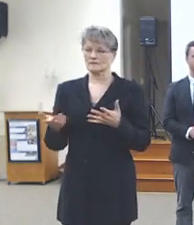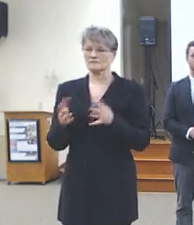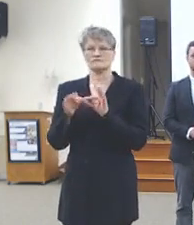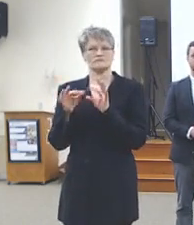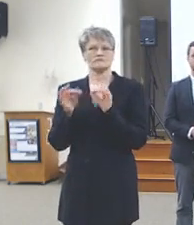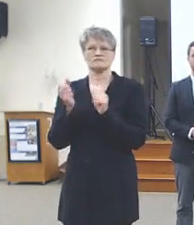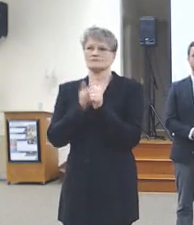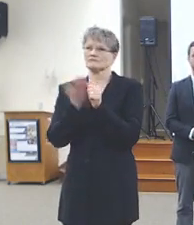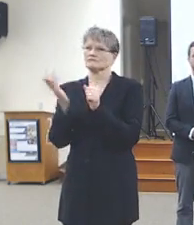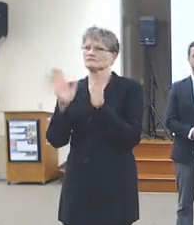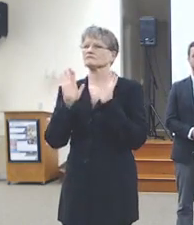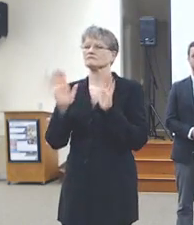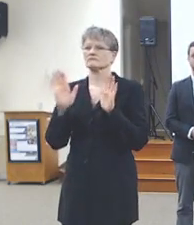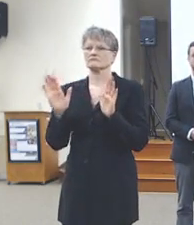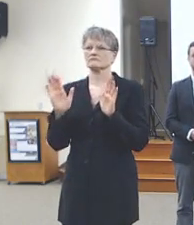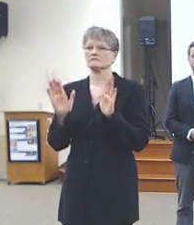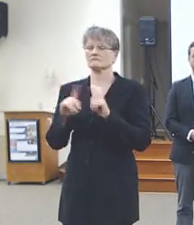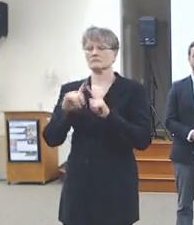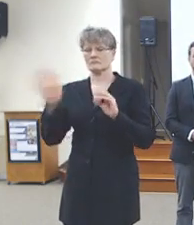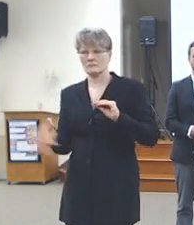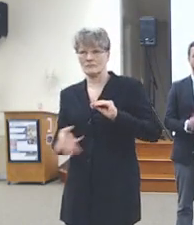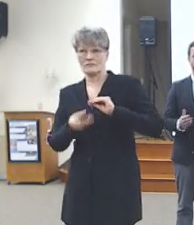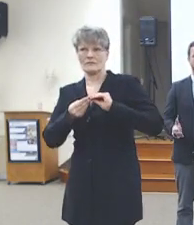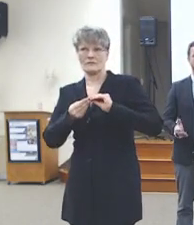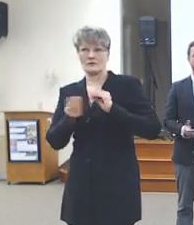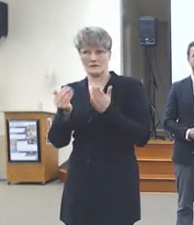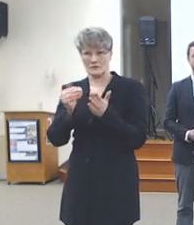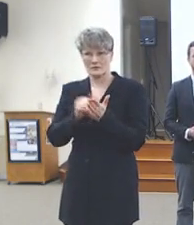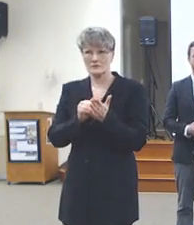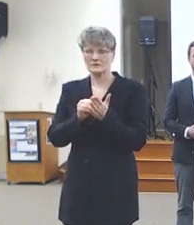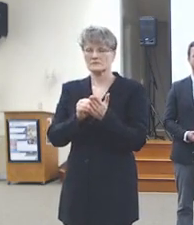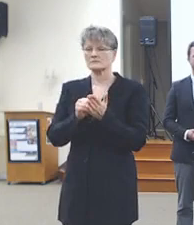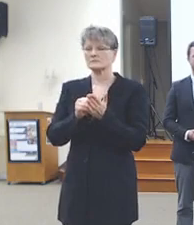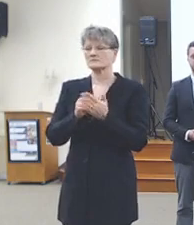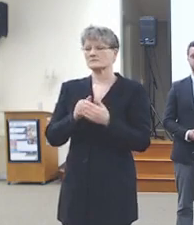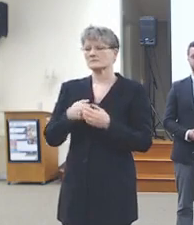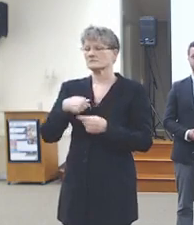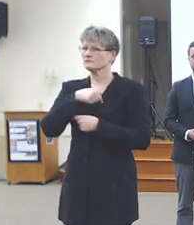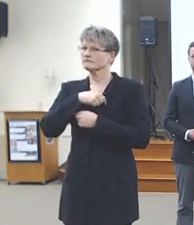I would say is, once again, we would love for the community to work with us around